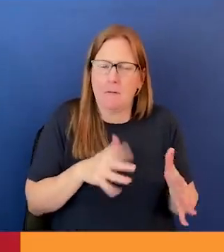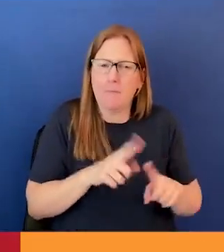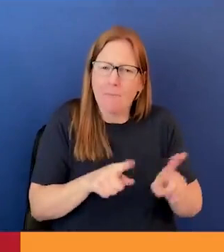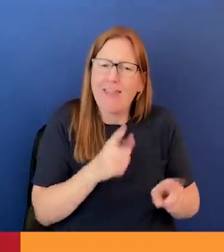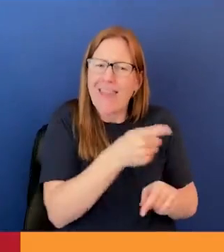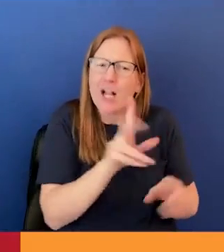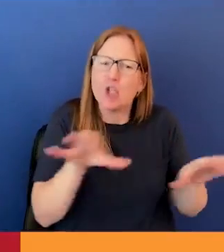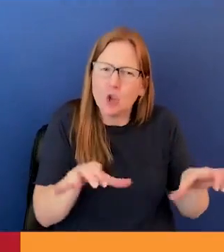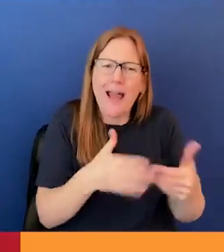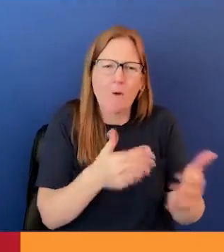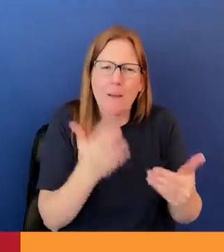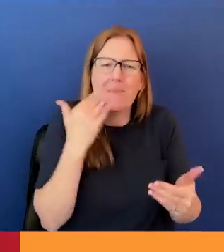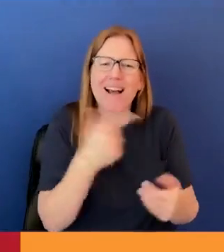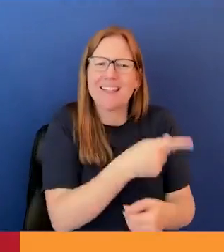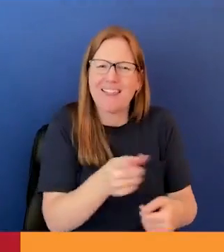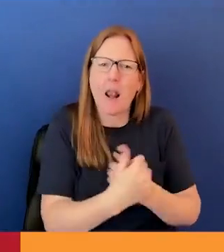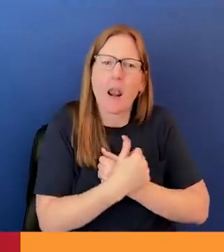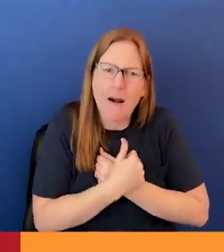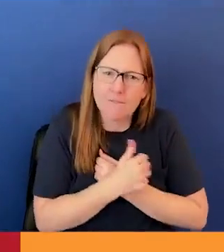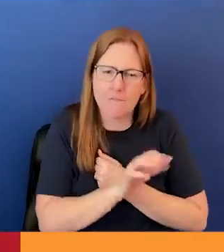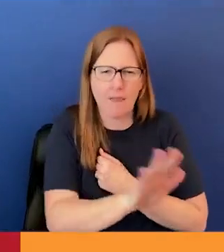Now that doesn't, forget that as well.